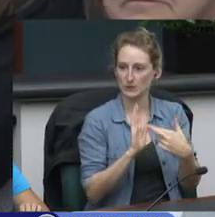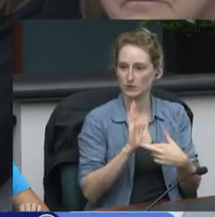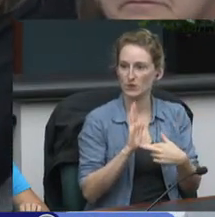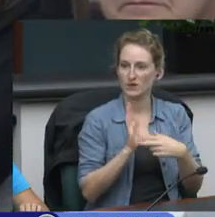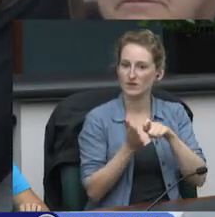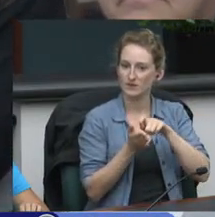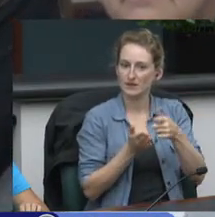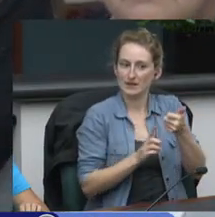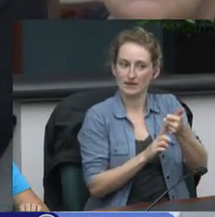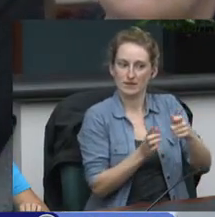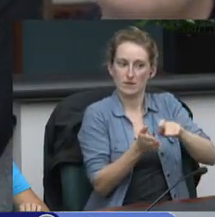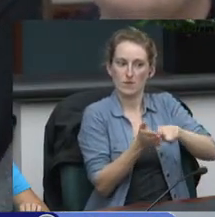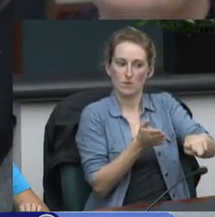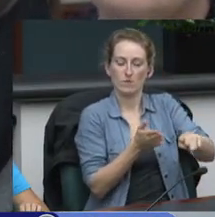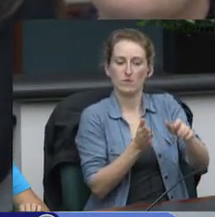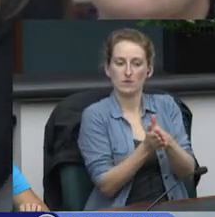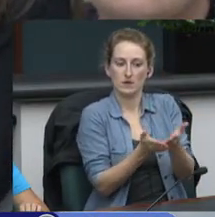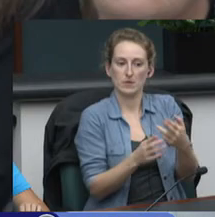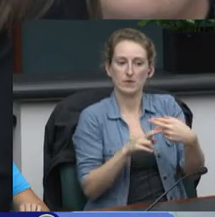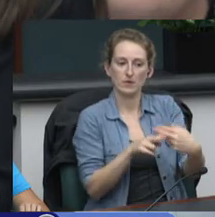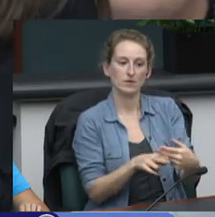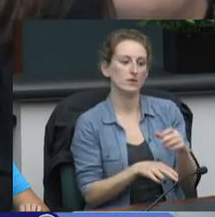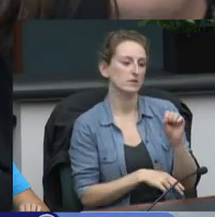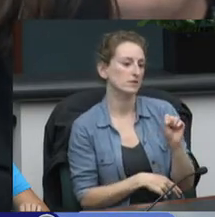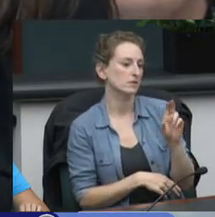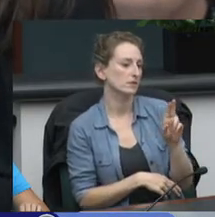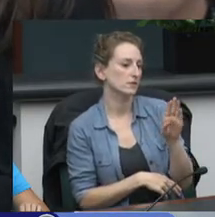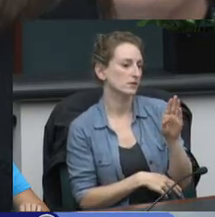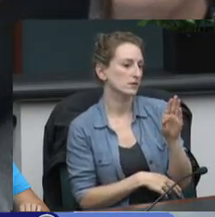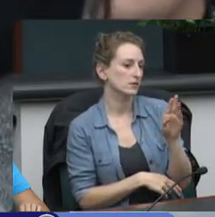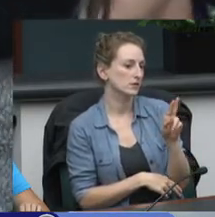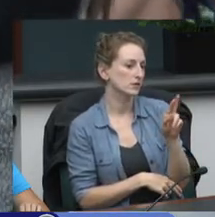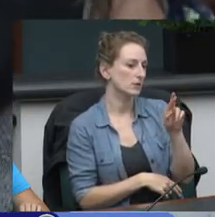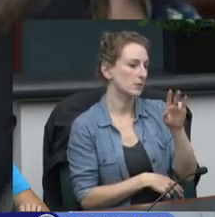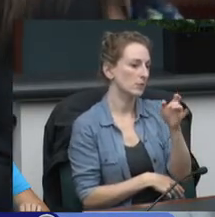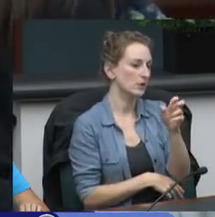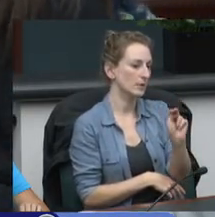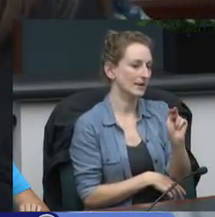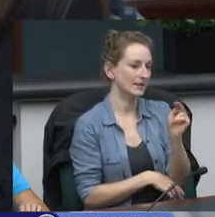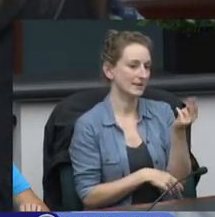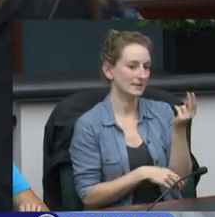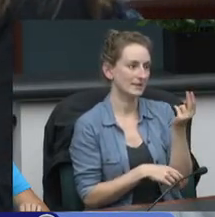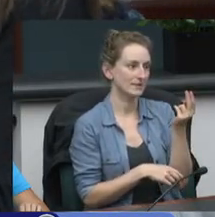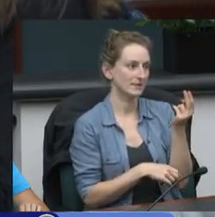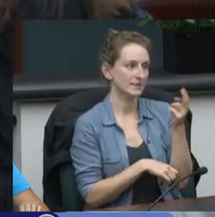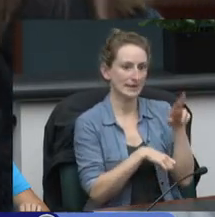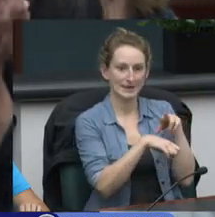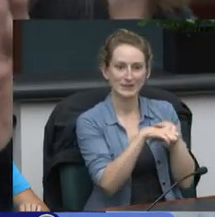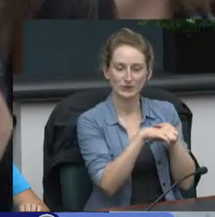suburban nation and all that good stuff i i mean i'd really like to see us look